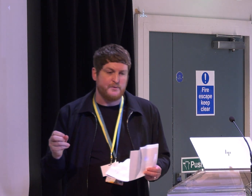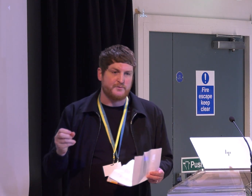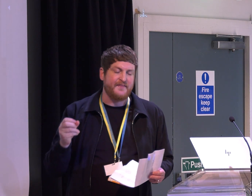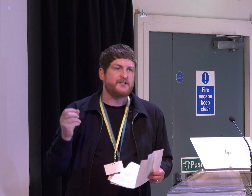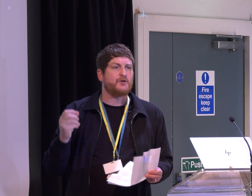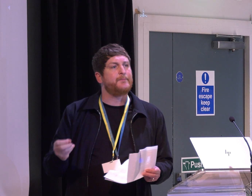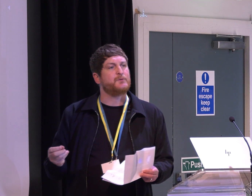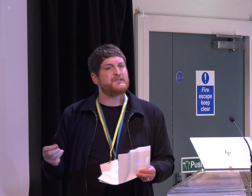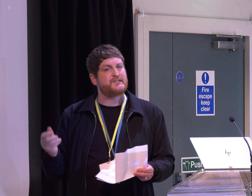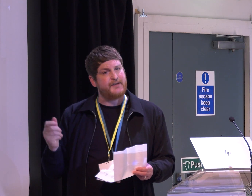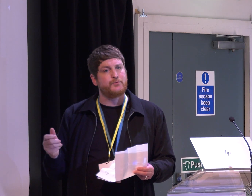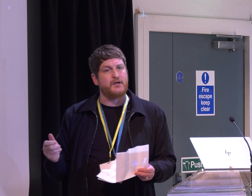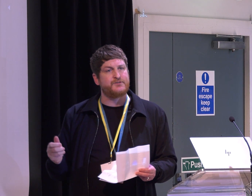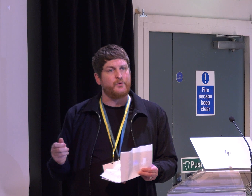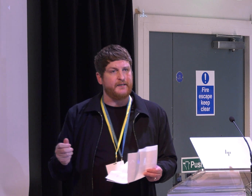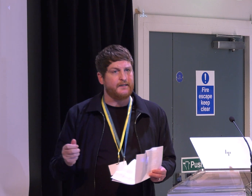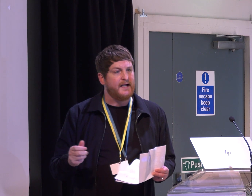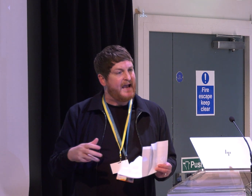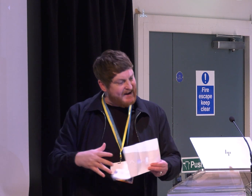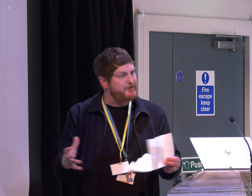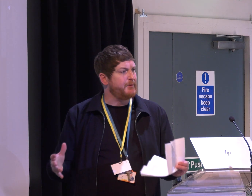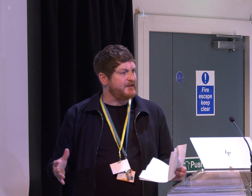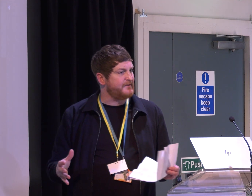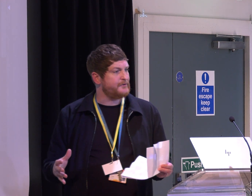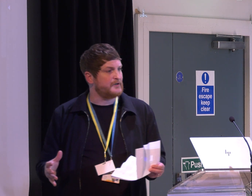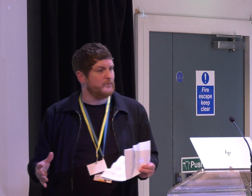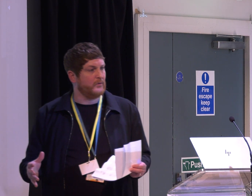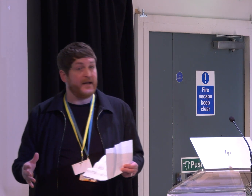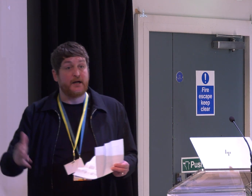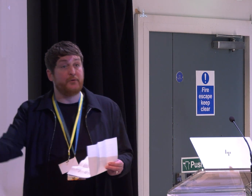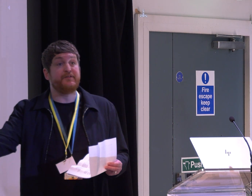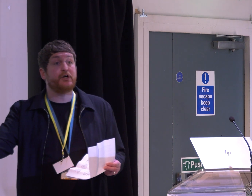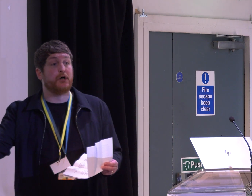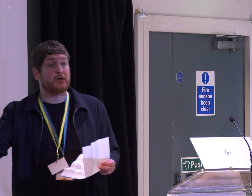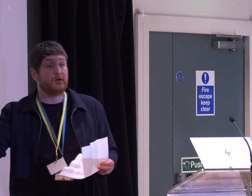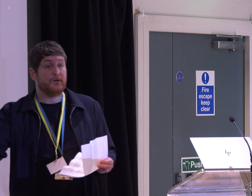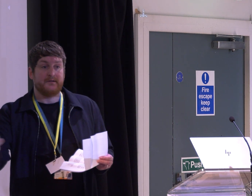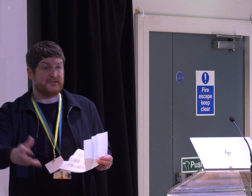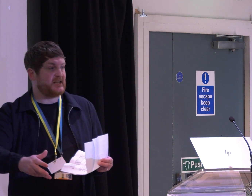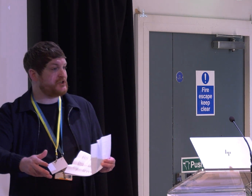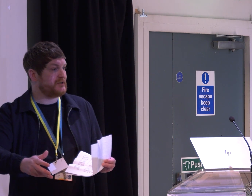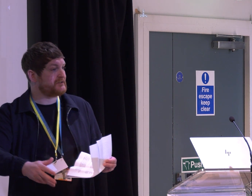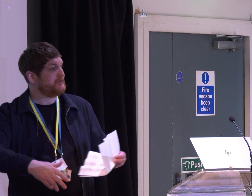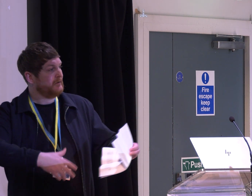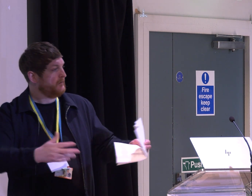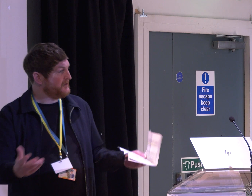to me was when they described to us that several times a week, everybody in those school, including the cook, the teachers,